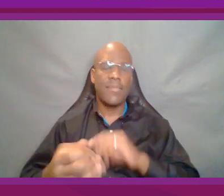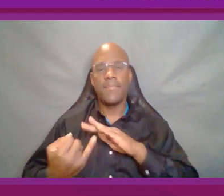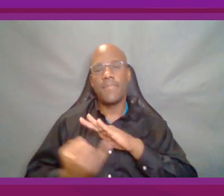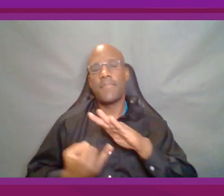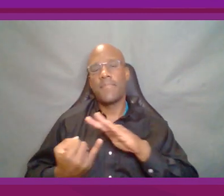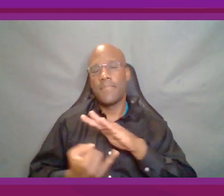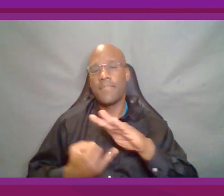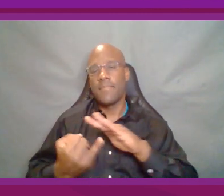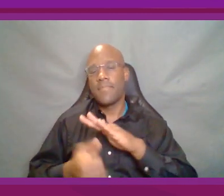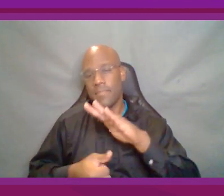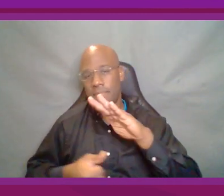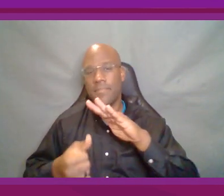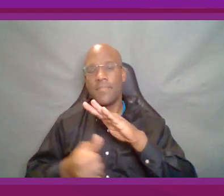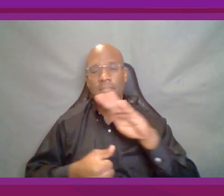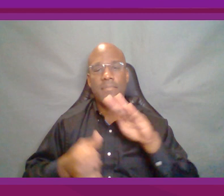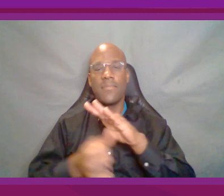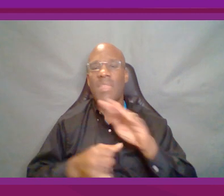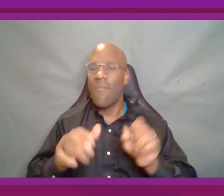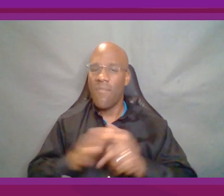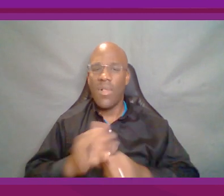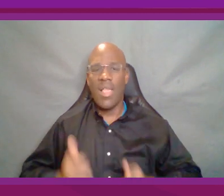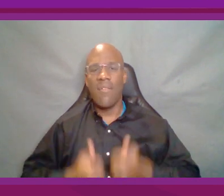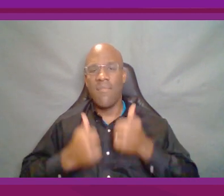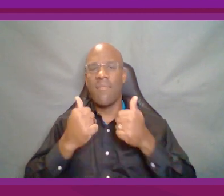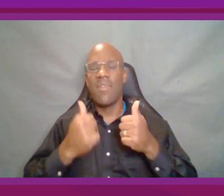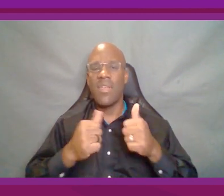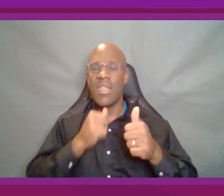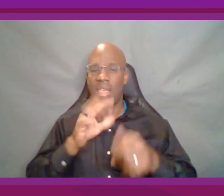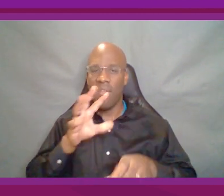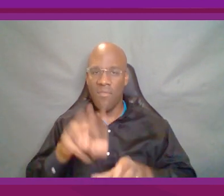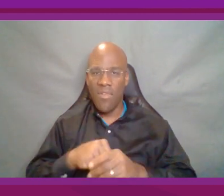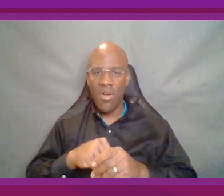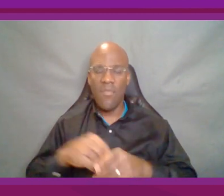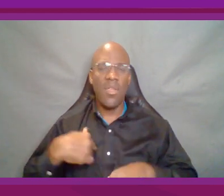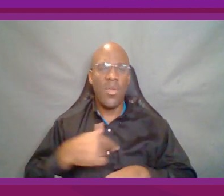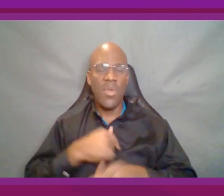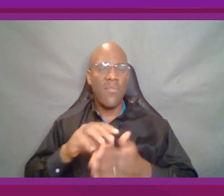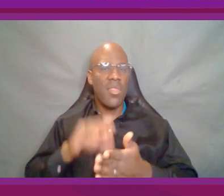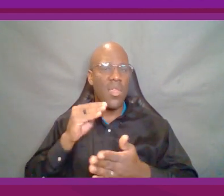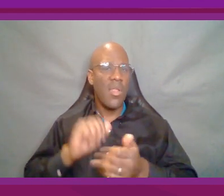it's been their whole life of non-inclusion. We learned how to communicate